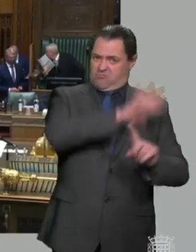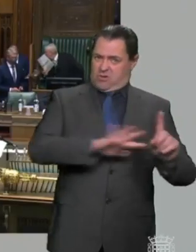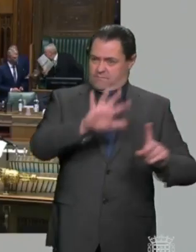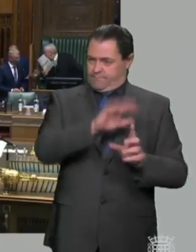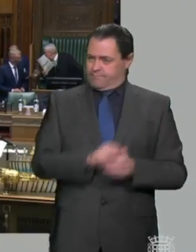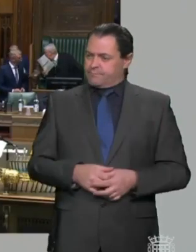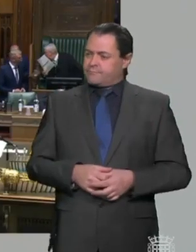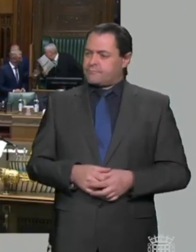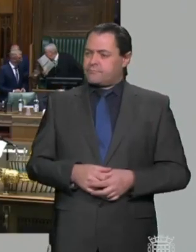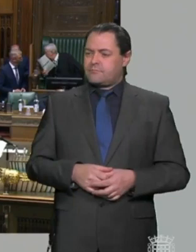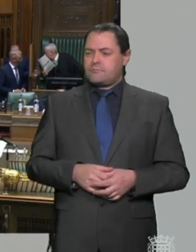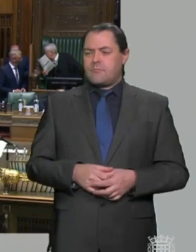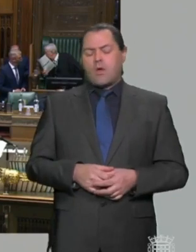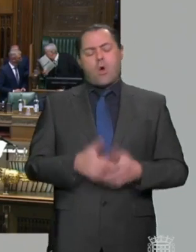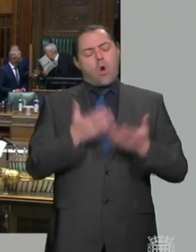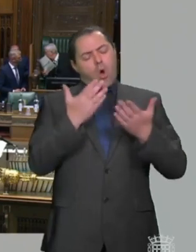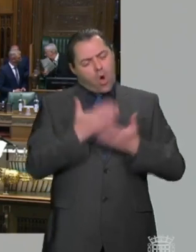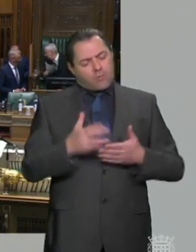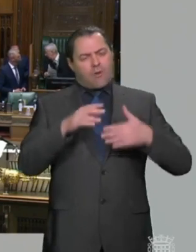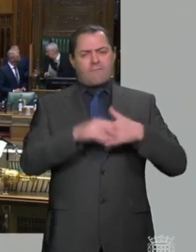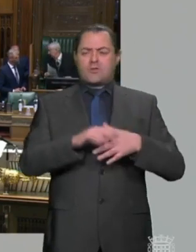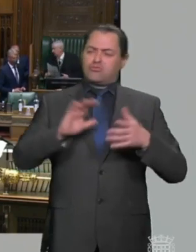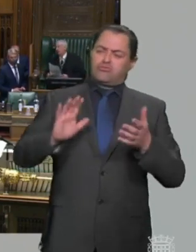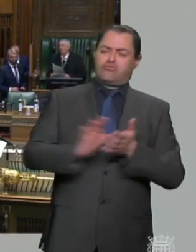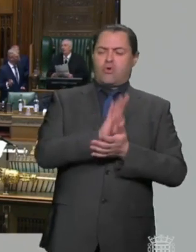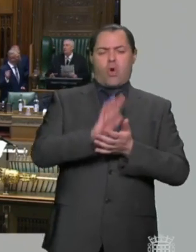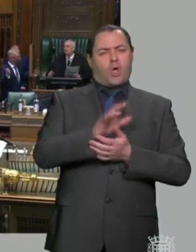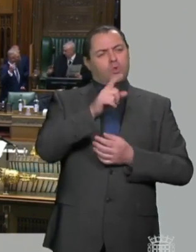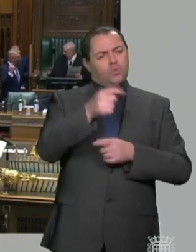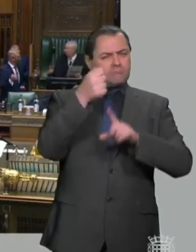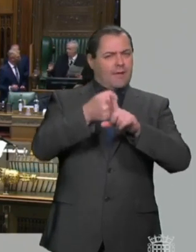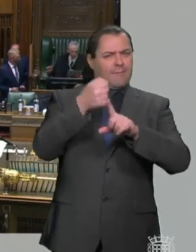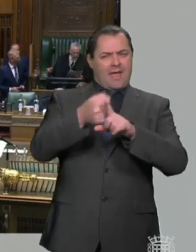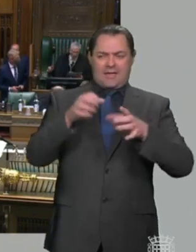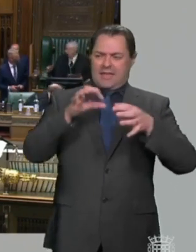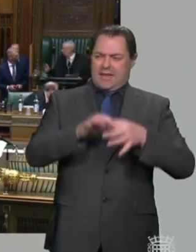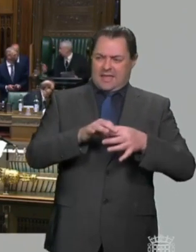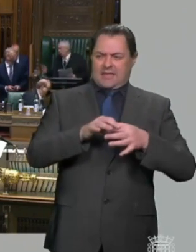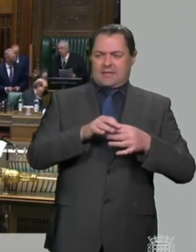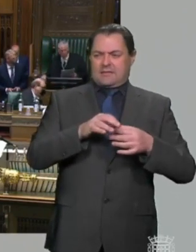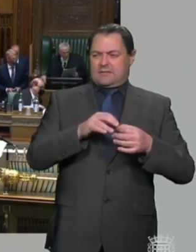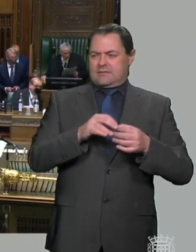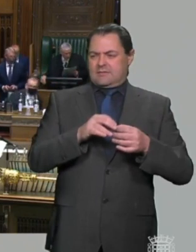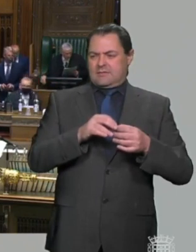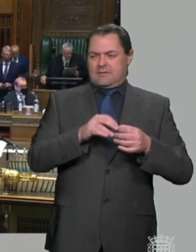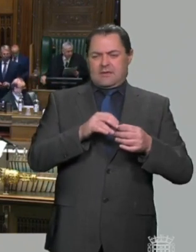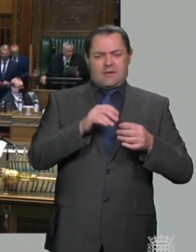May I tell my hon. Friend what a joy it is to hear him campaigning for Chirk, Corwen and Llangollen